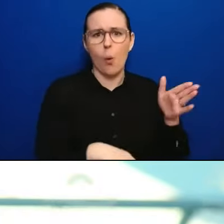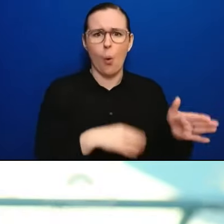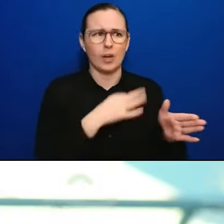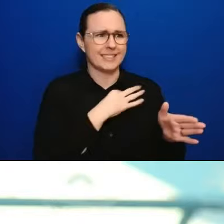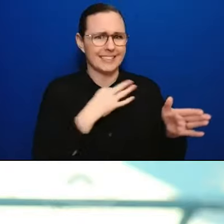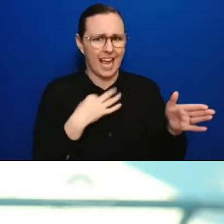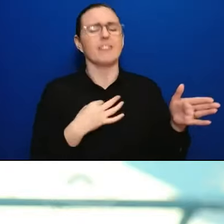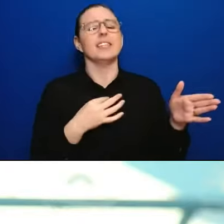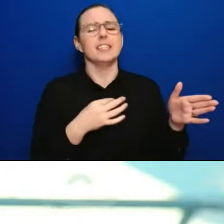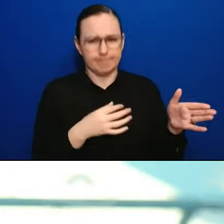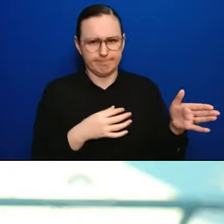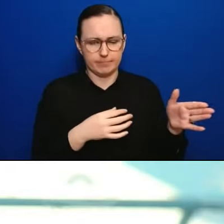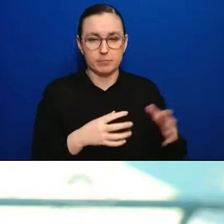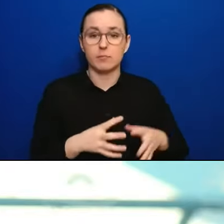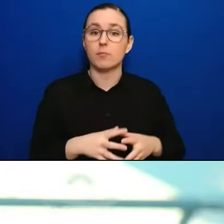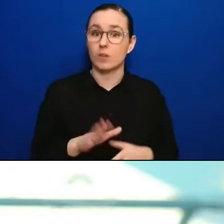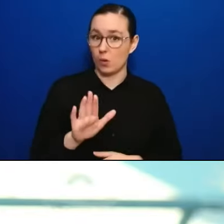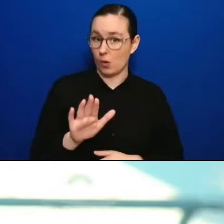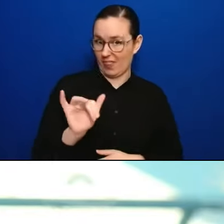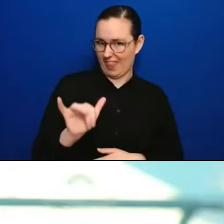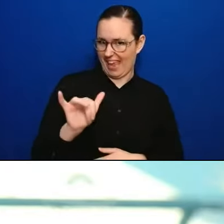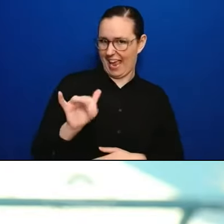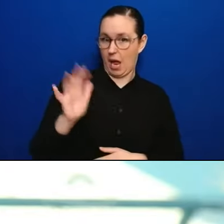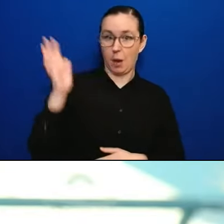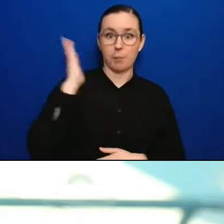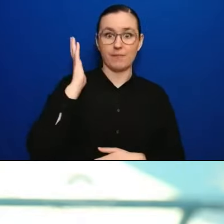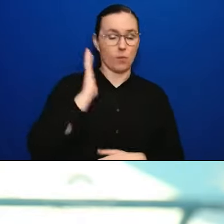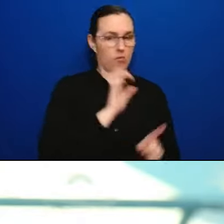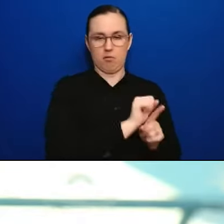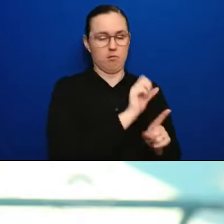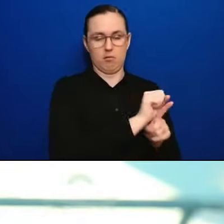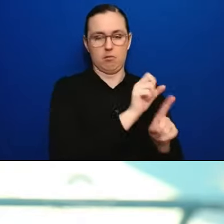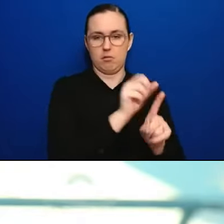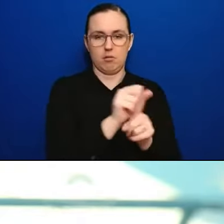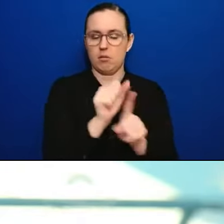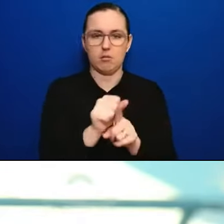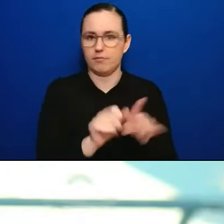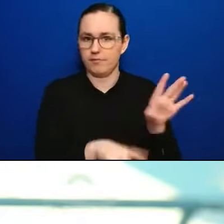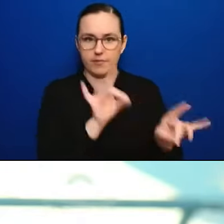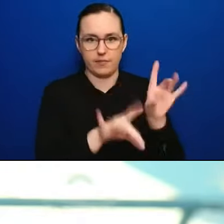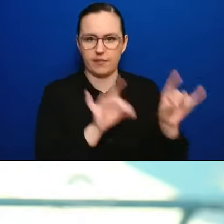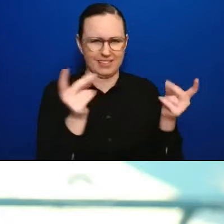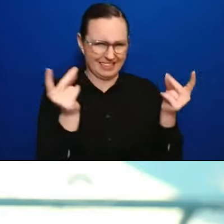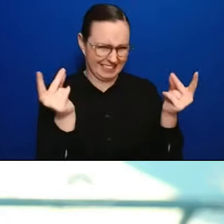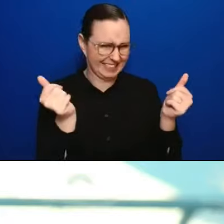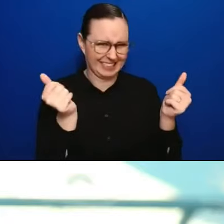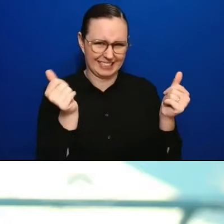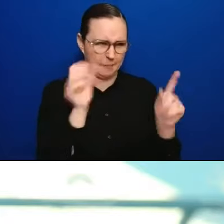staff person where there was transmission within the facility or potential exposures so that was an important very